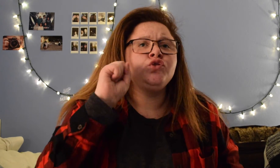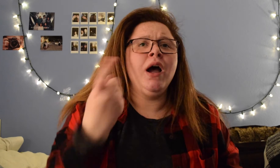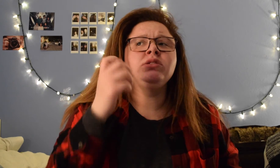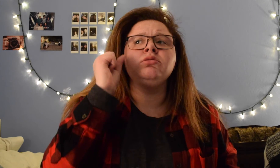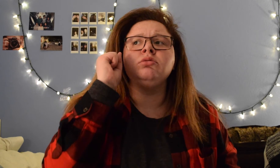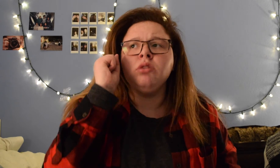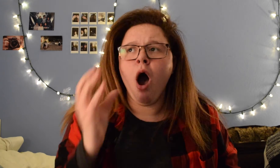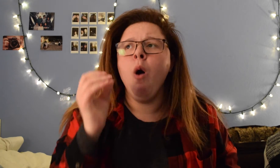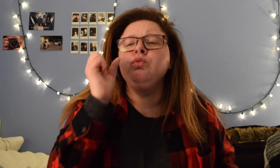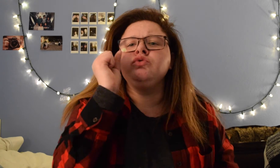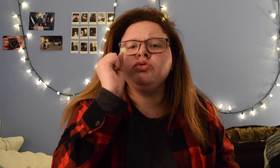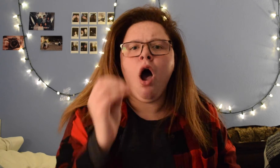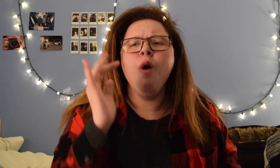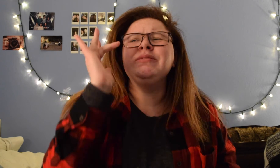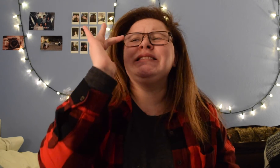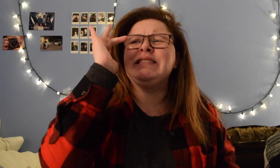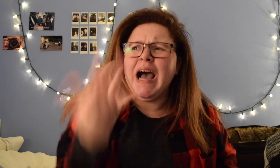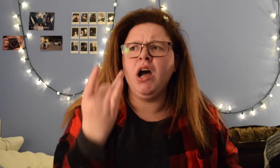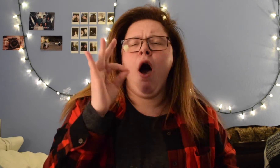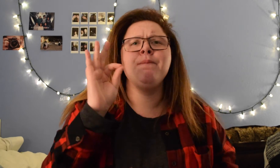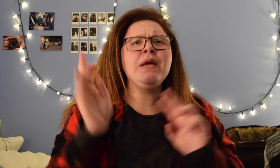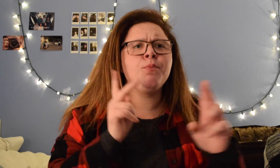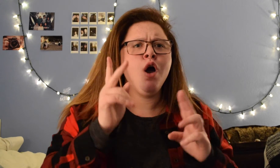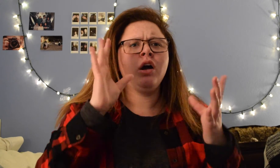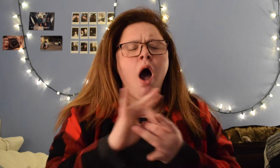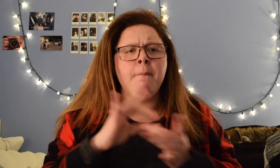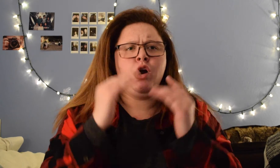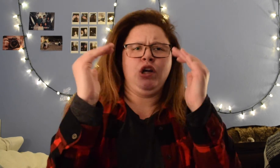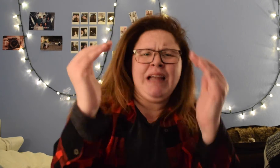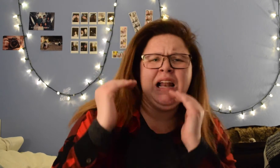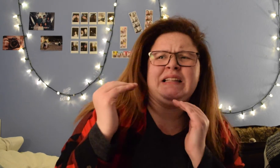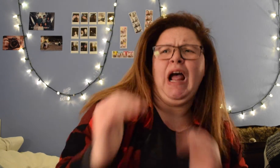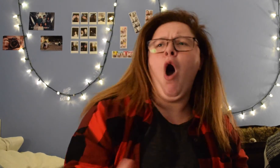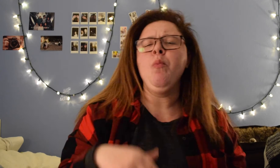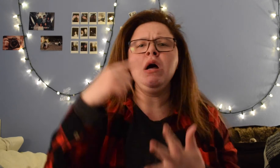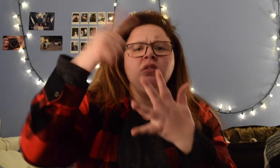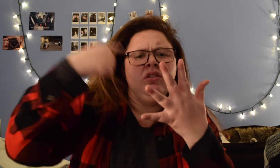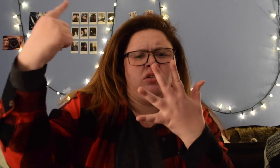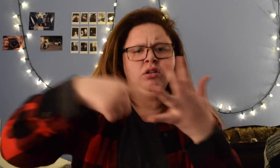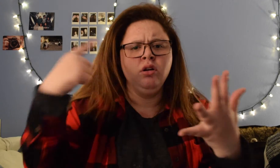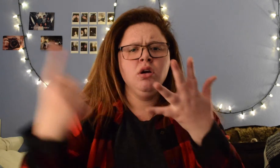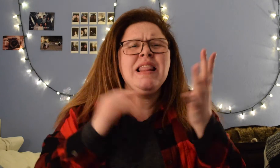I'm just so sick of people commenting at us, degrading us, among other things